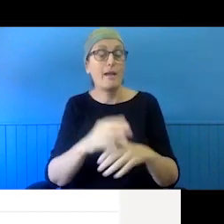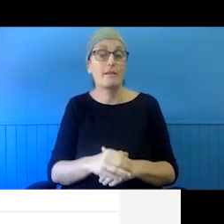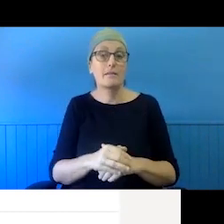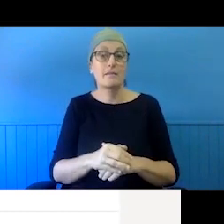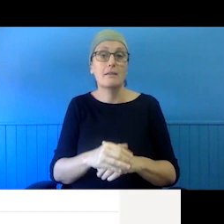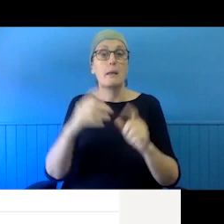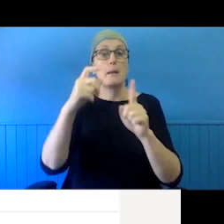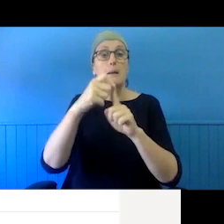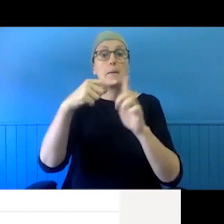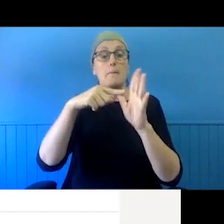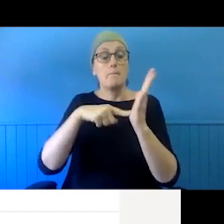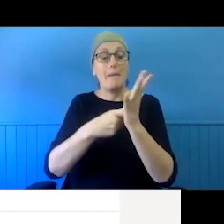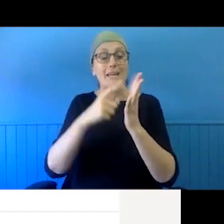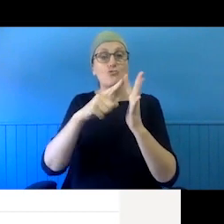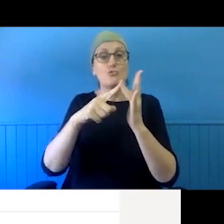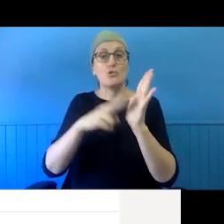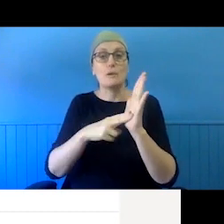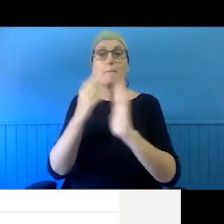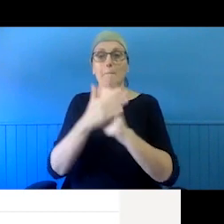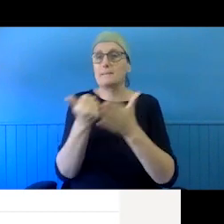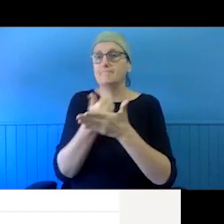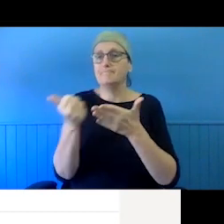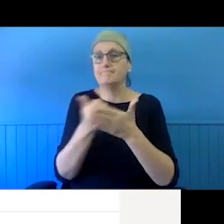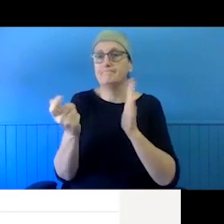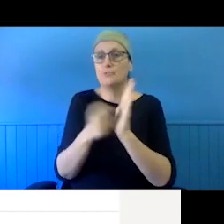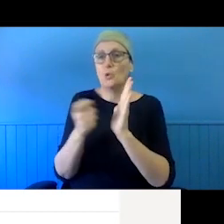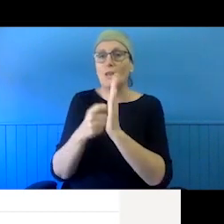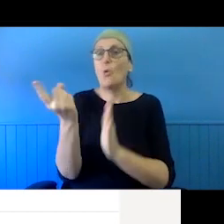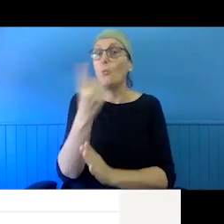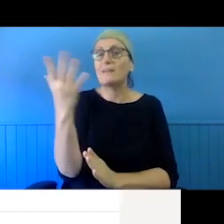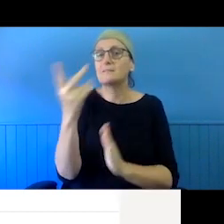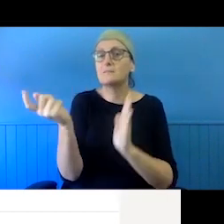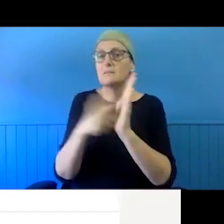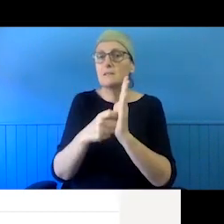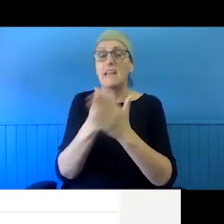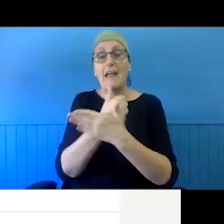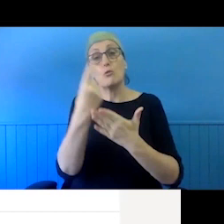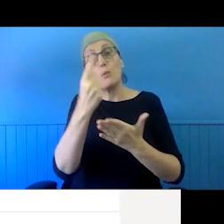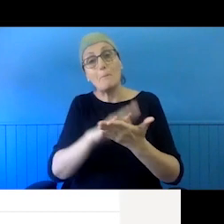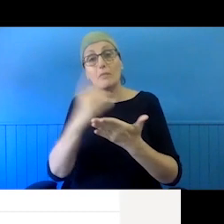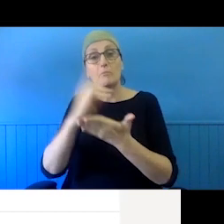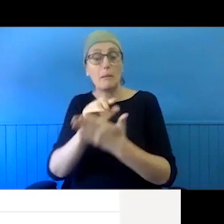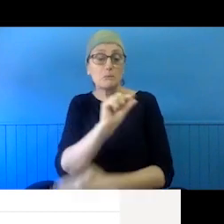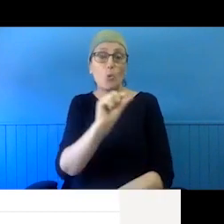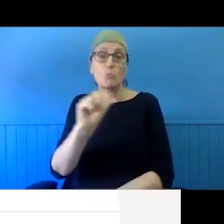It's not that one had off thing. Every month, it might be small amounts, but somebody contributes to your creative product. And what the